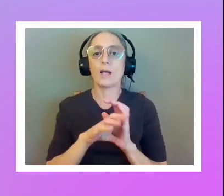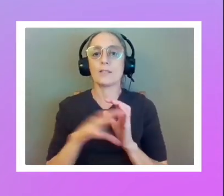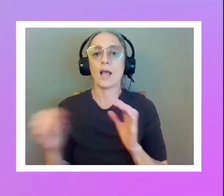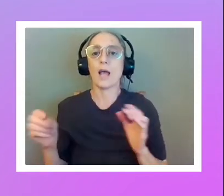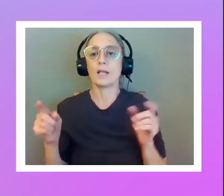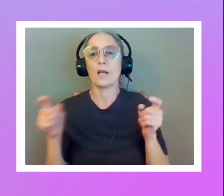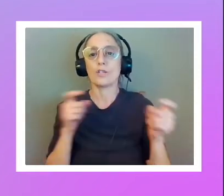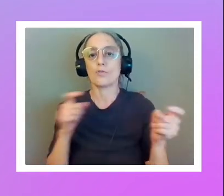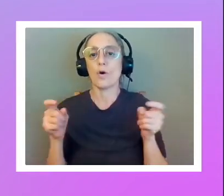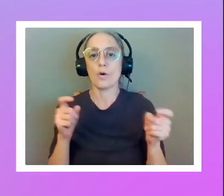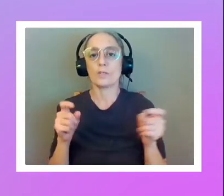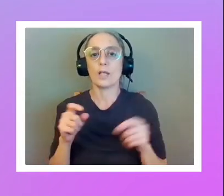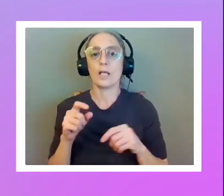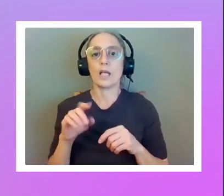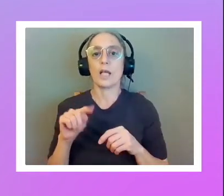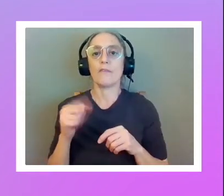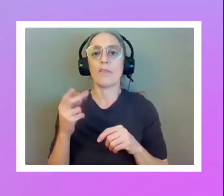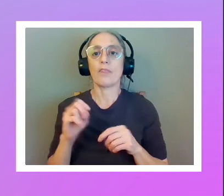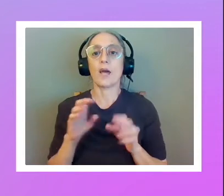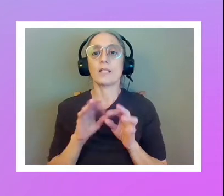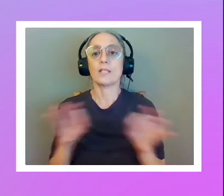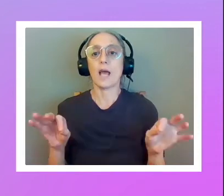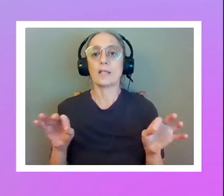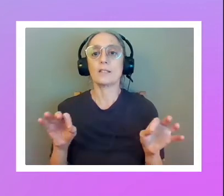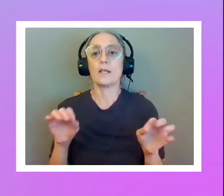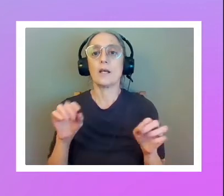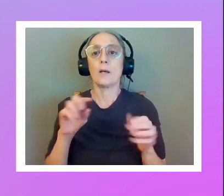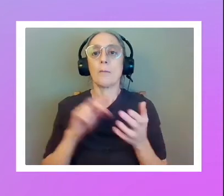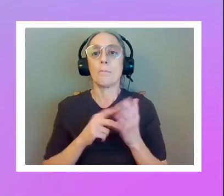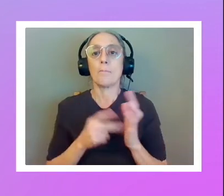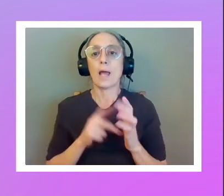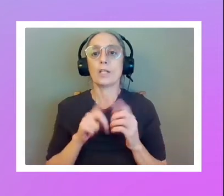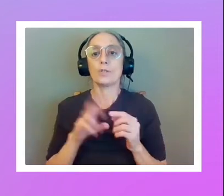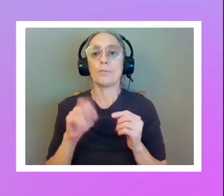If the text is meant to be read, don't put it in an image.